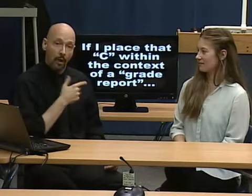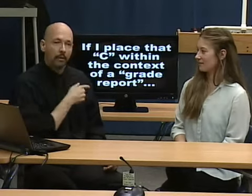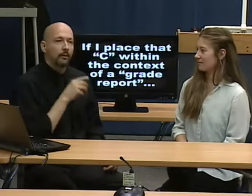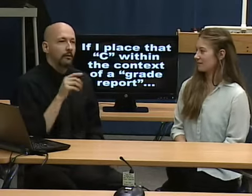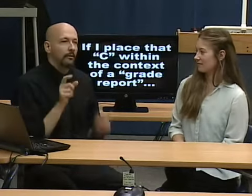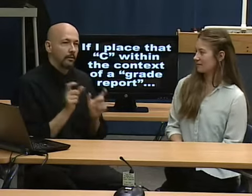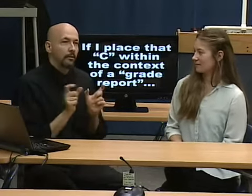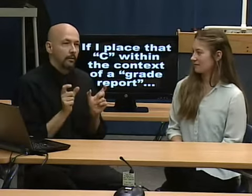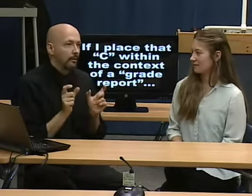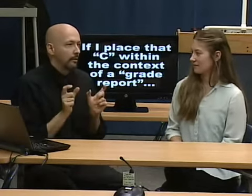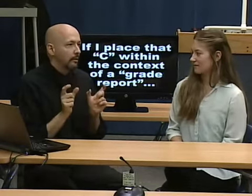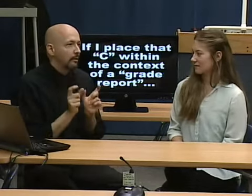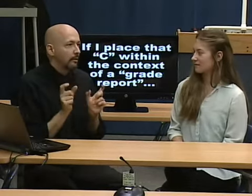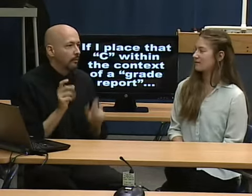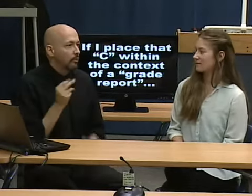It's now a morpheme.